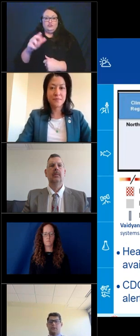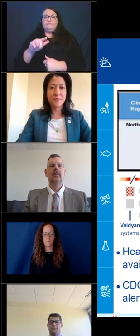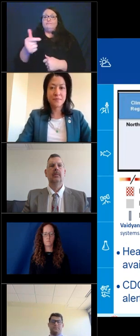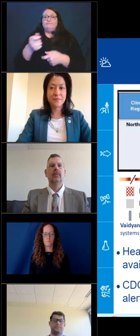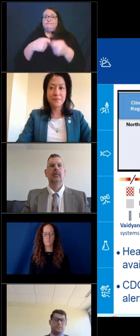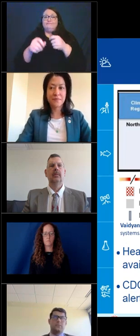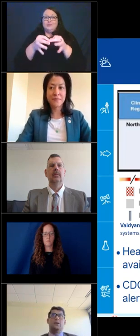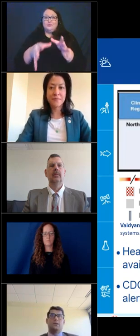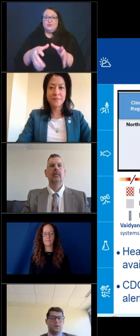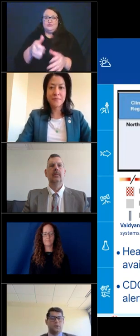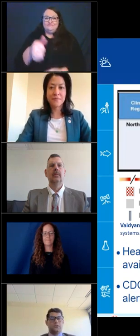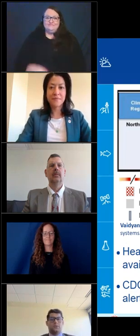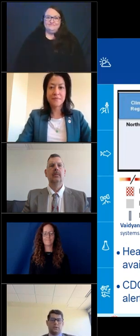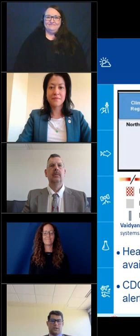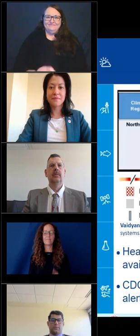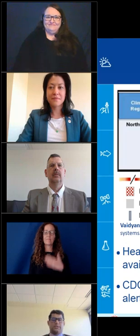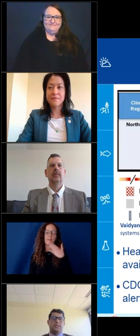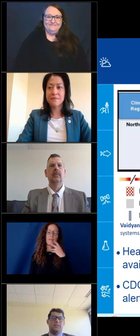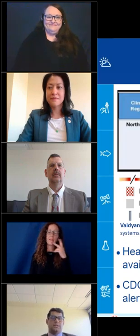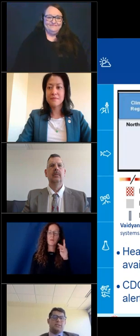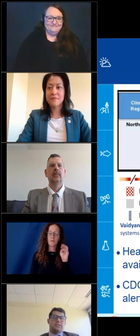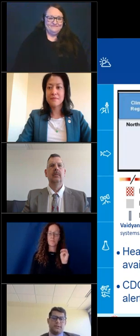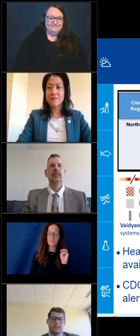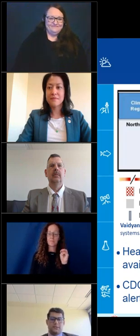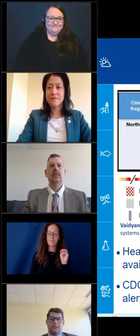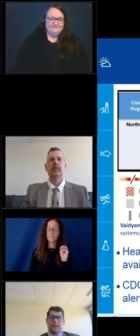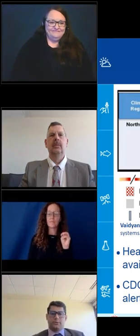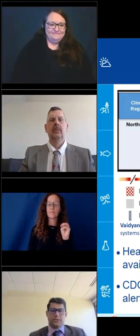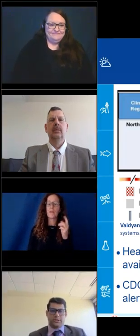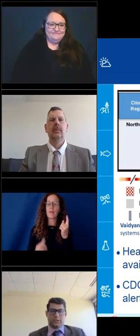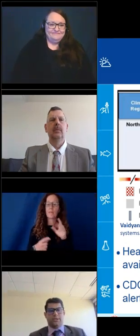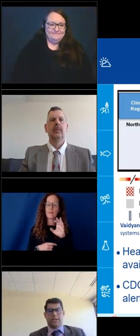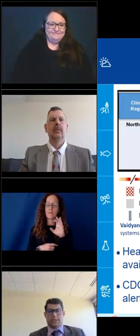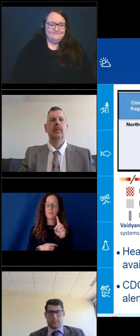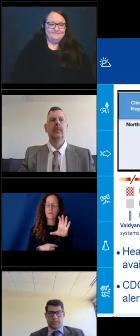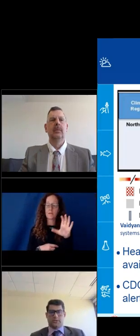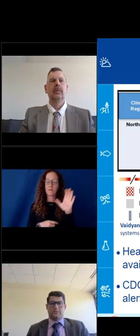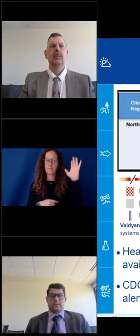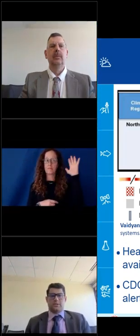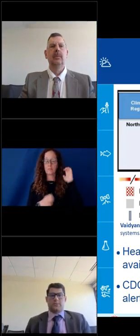Thank you, Kim. So, when CDC started this collaboration with National Weather Service